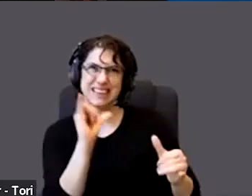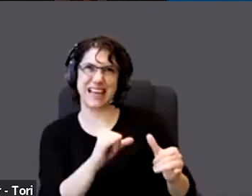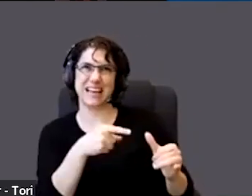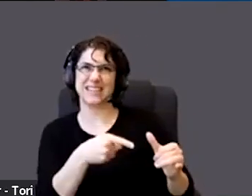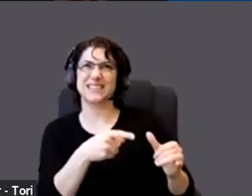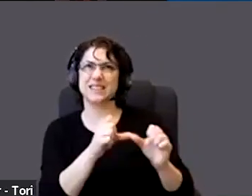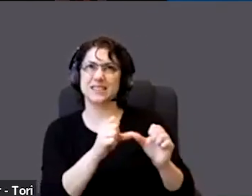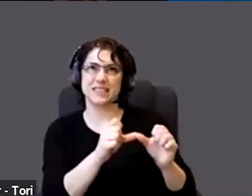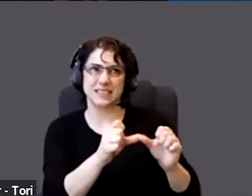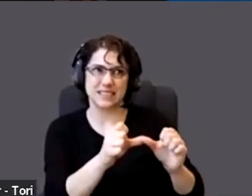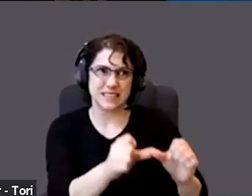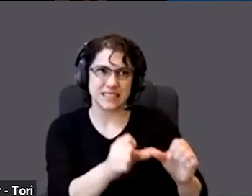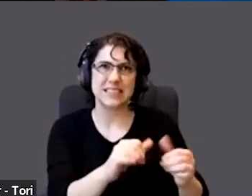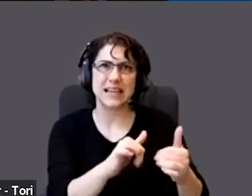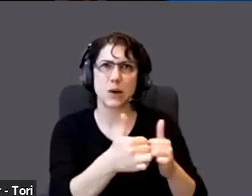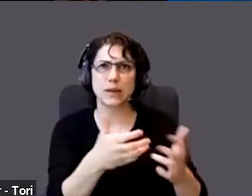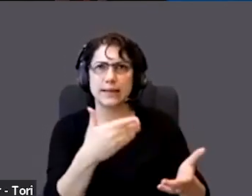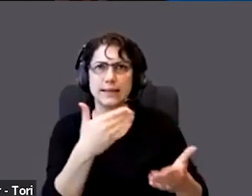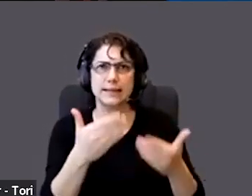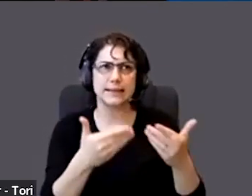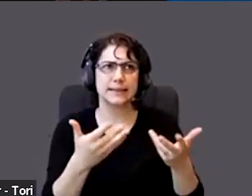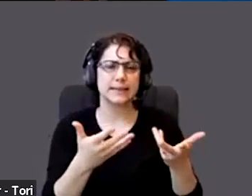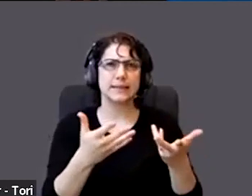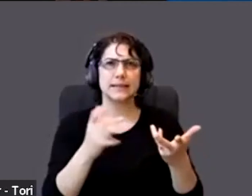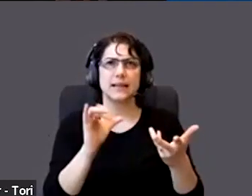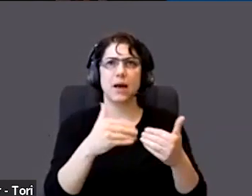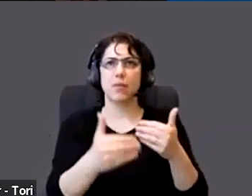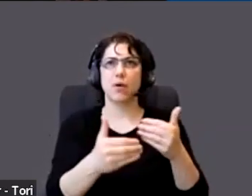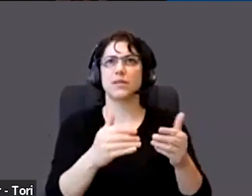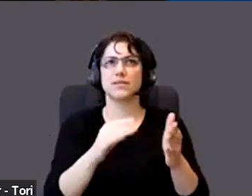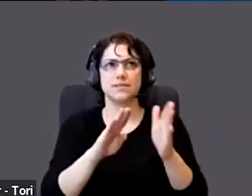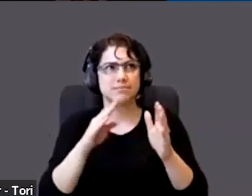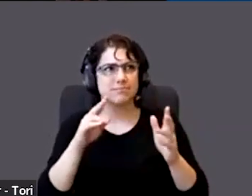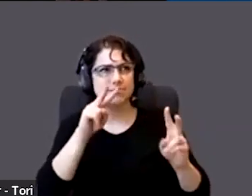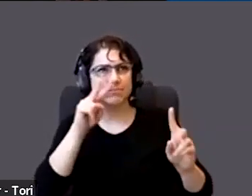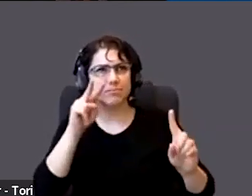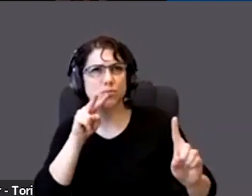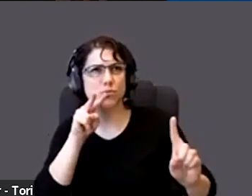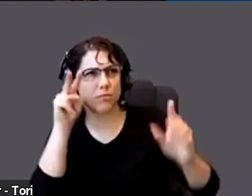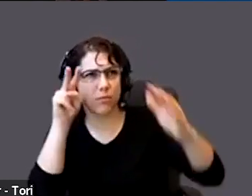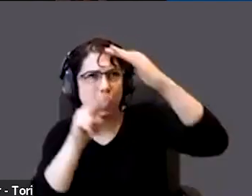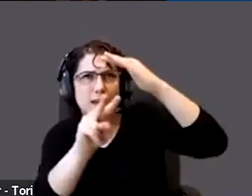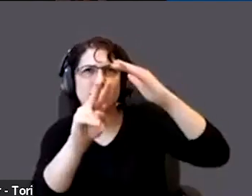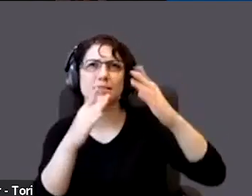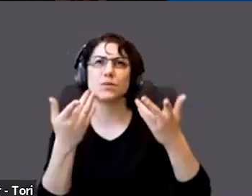predict, prepare, innovate, and inform. And so that --